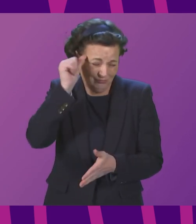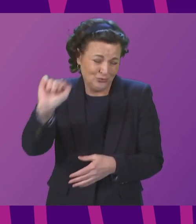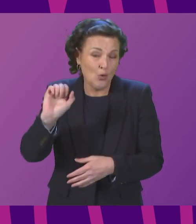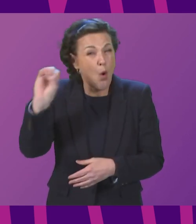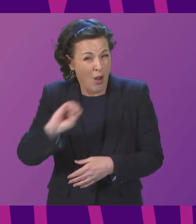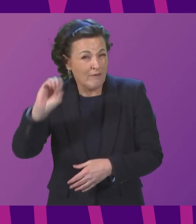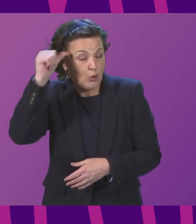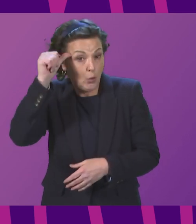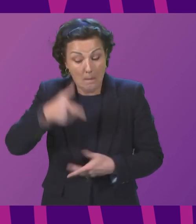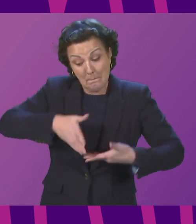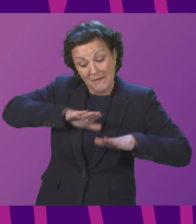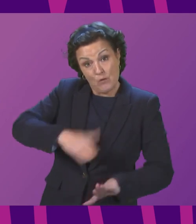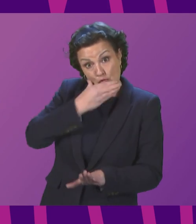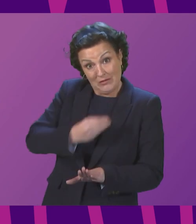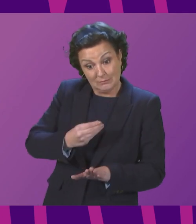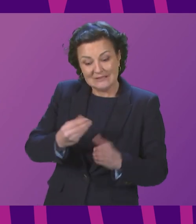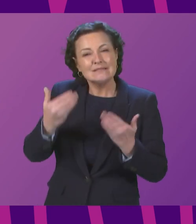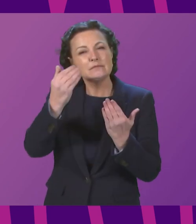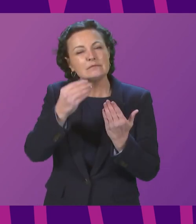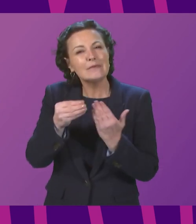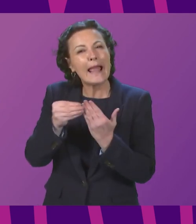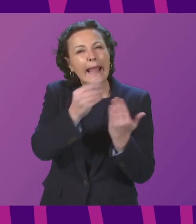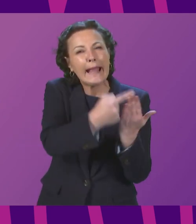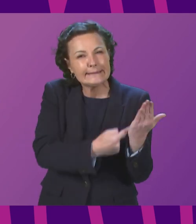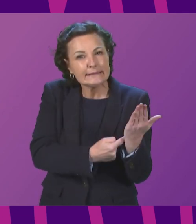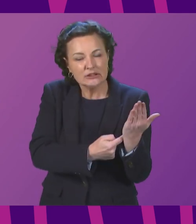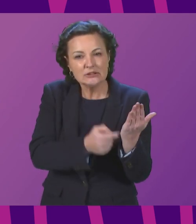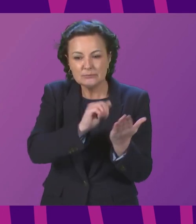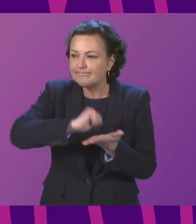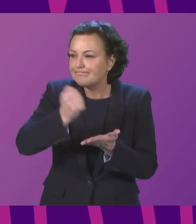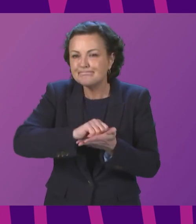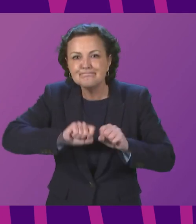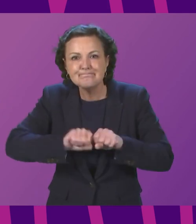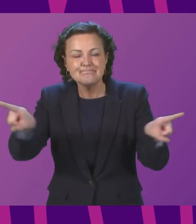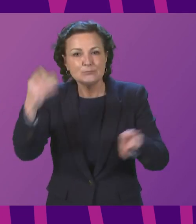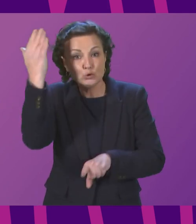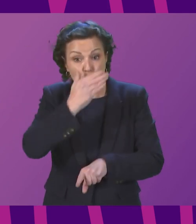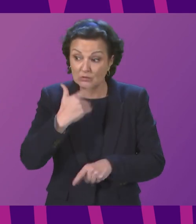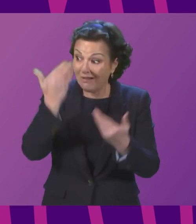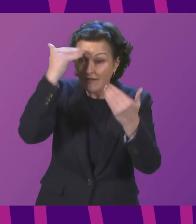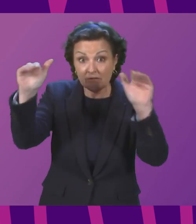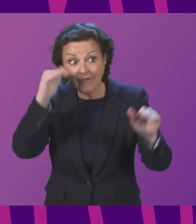to schools before Christmas, which addressed some of the things that they could do to make